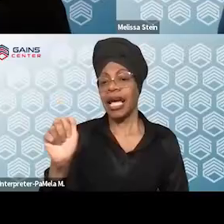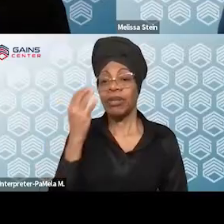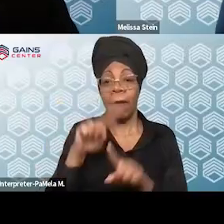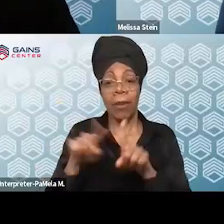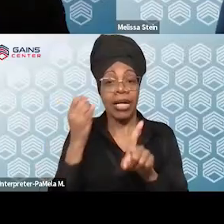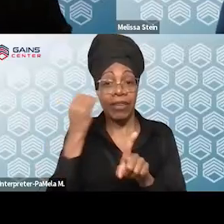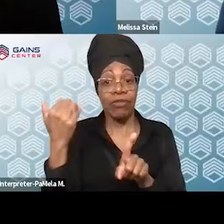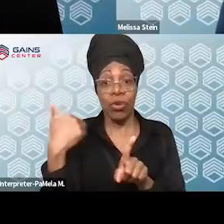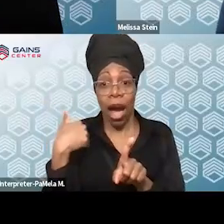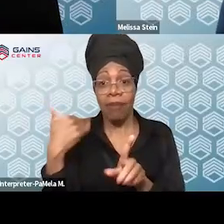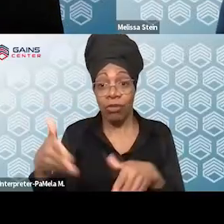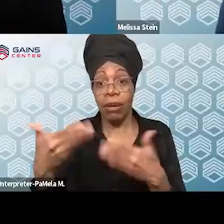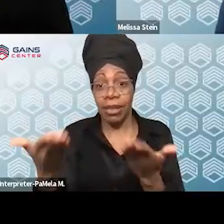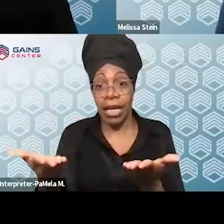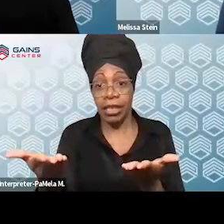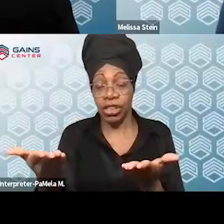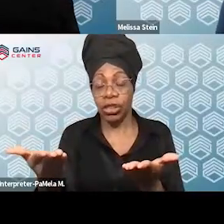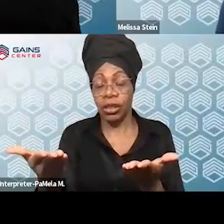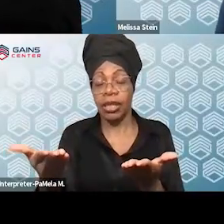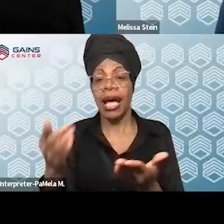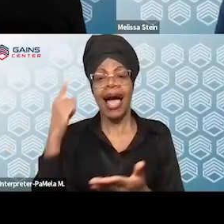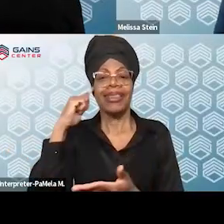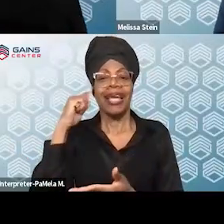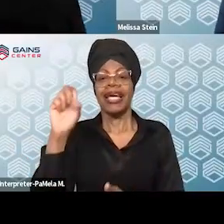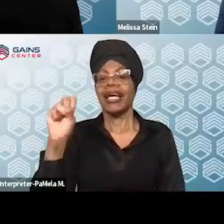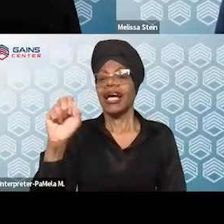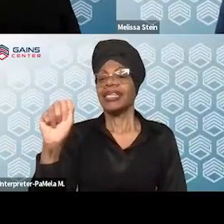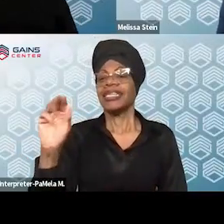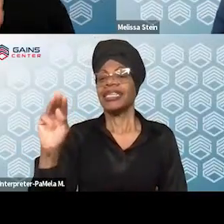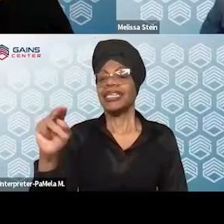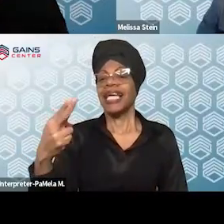Yeah, I think SAMHSA is the expert in this,